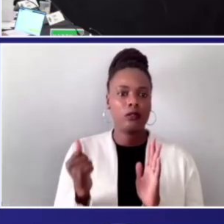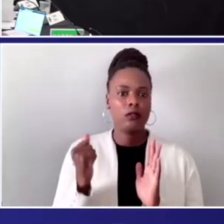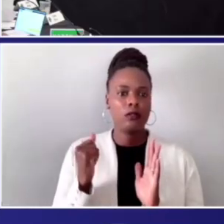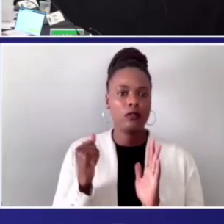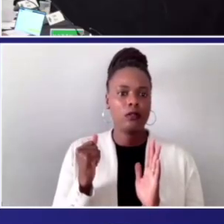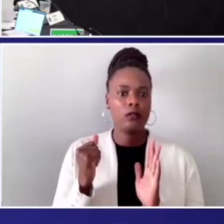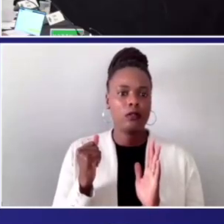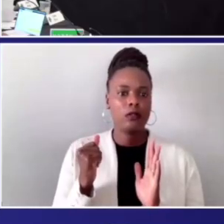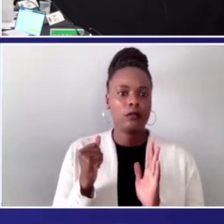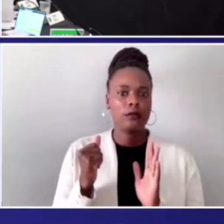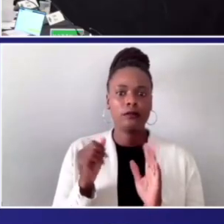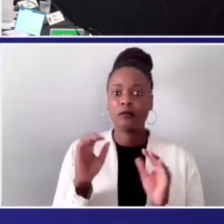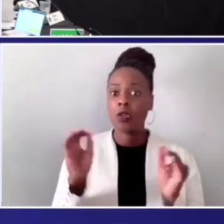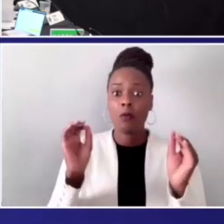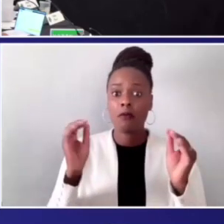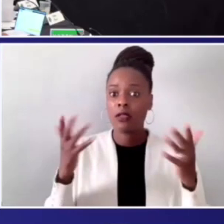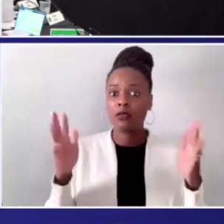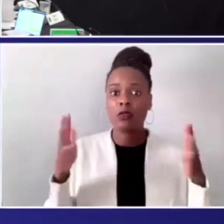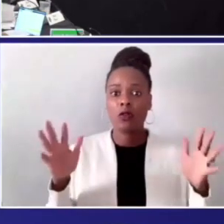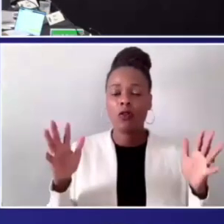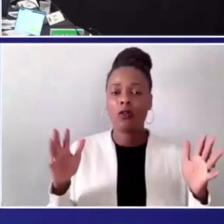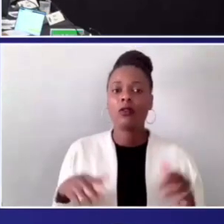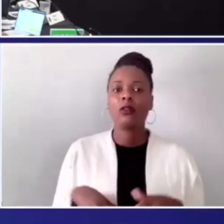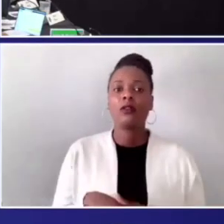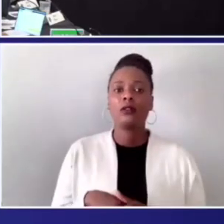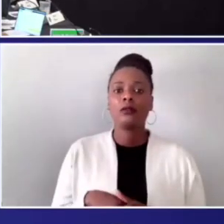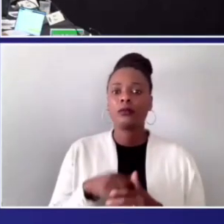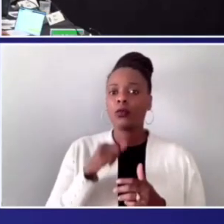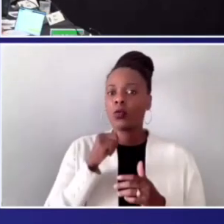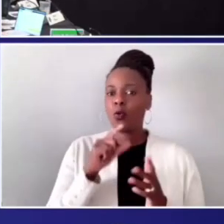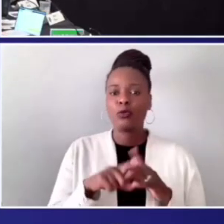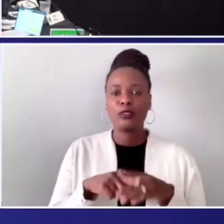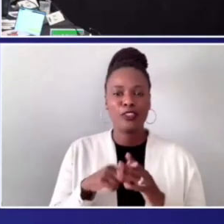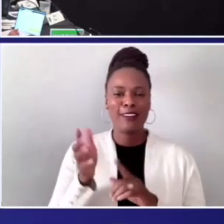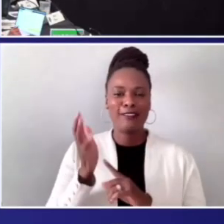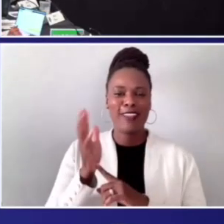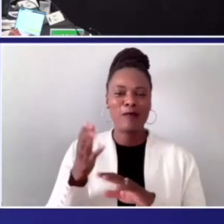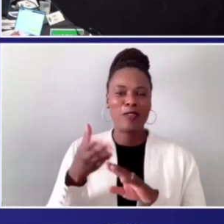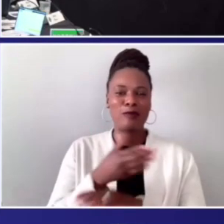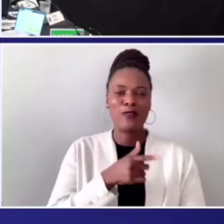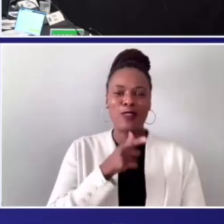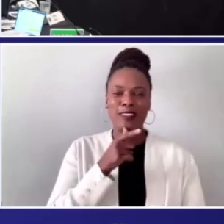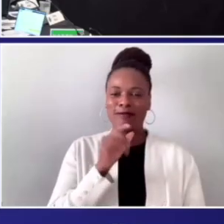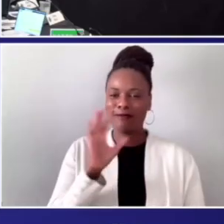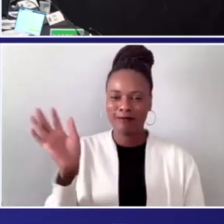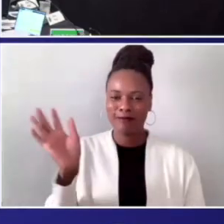No, there is not. We will not start five minutes before lunch on 685.209.